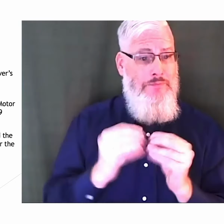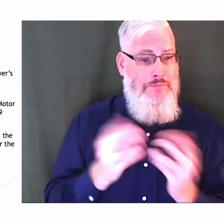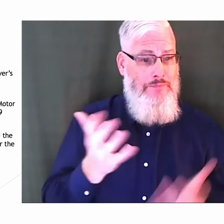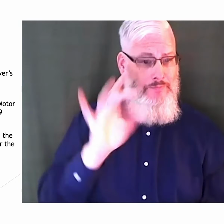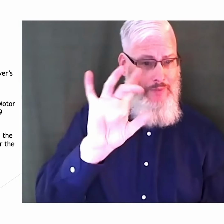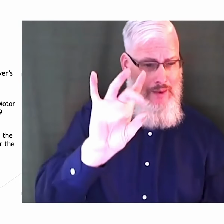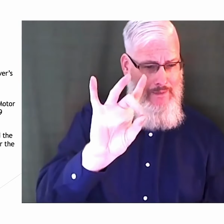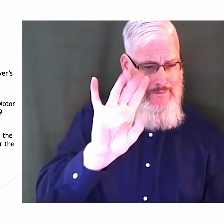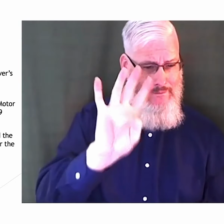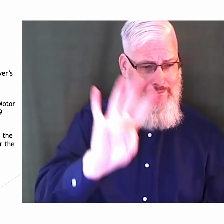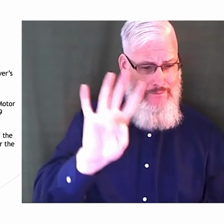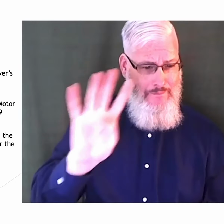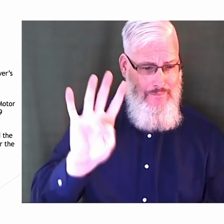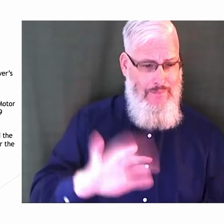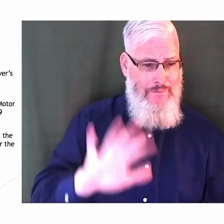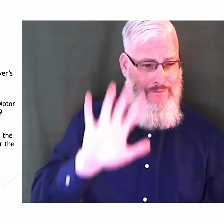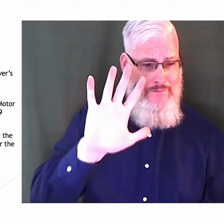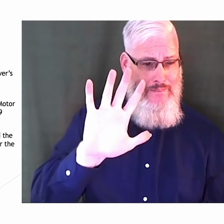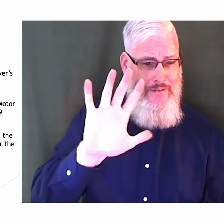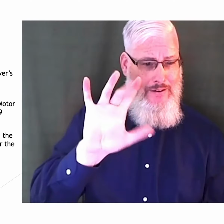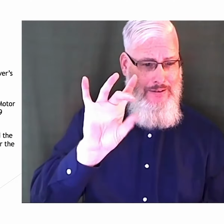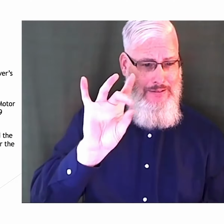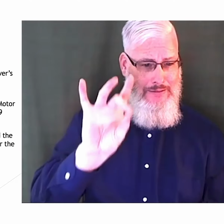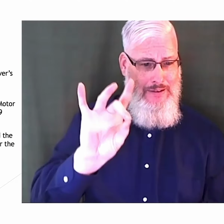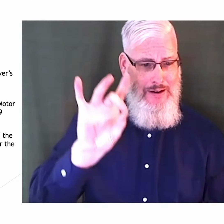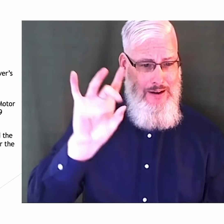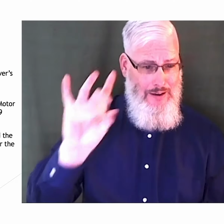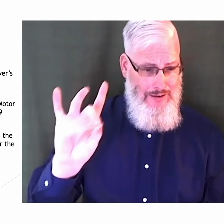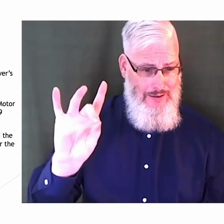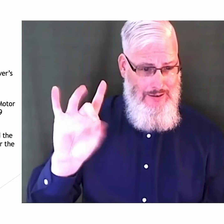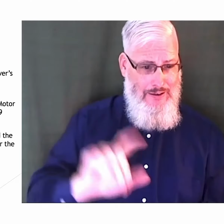at 844-588-1069.